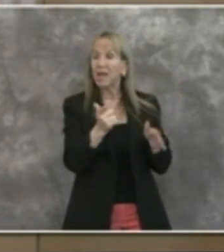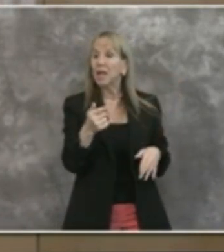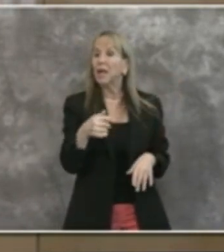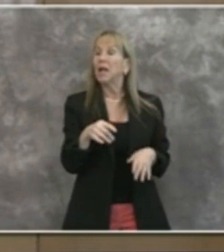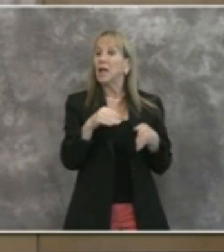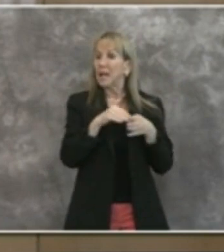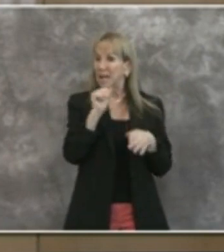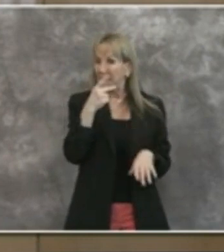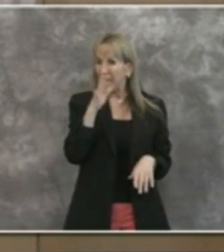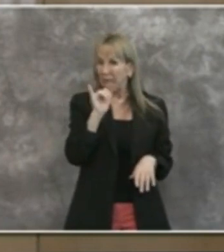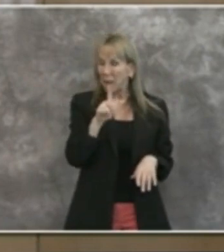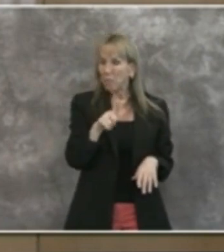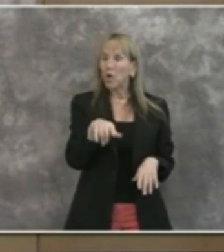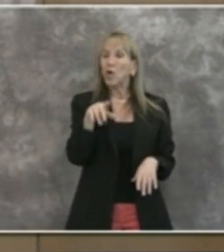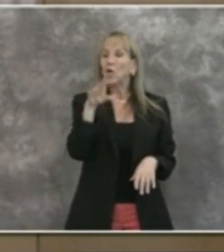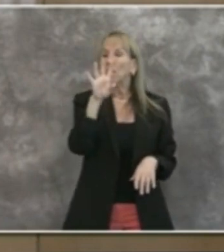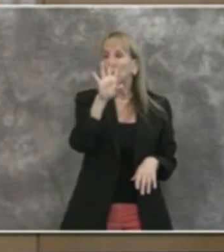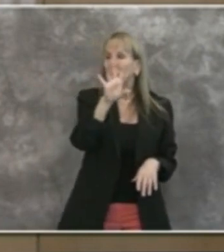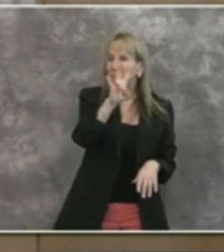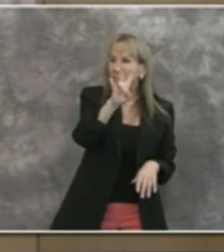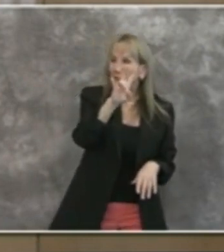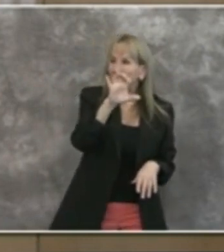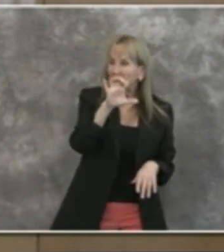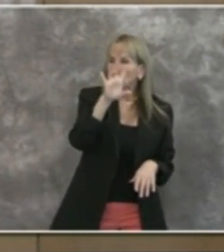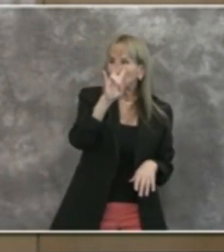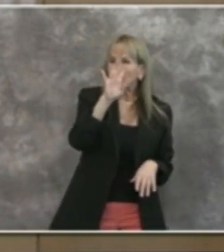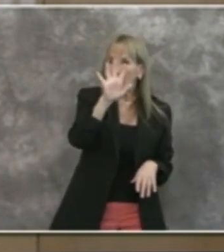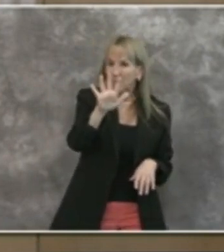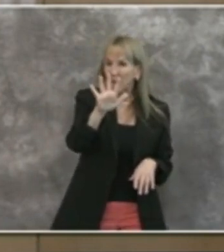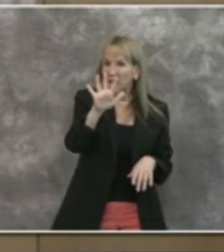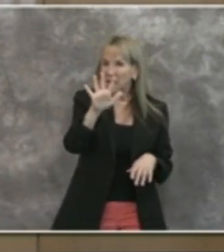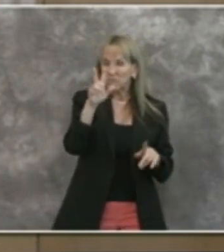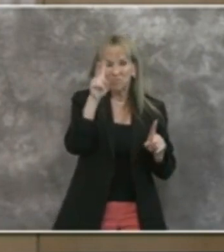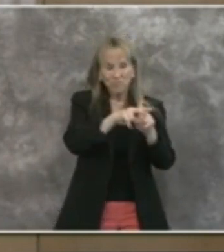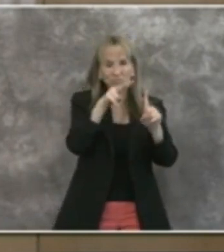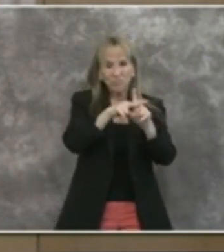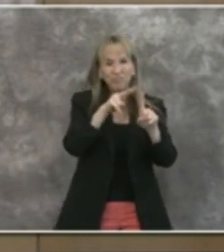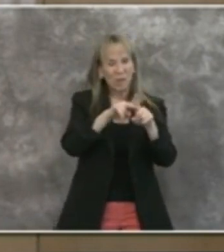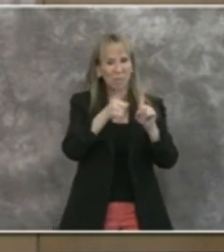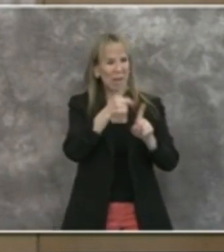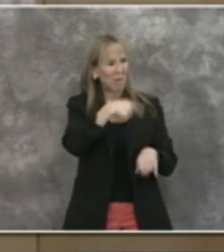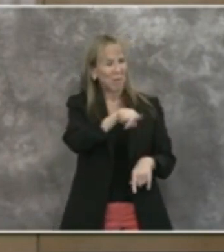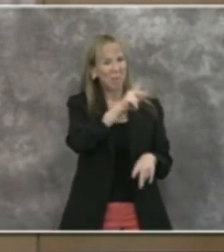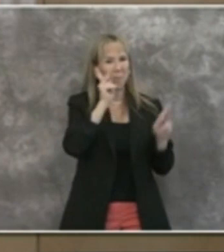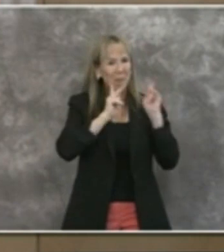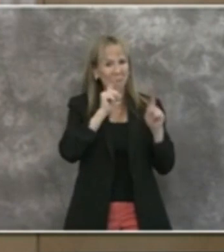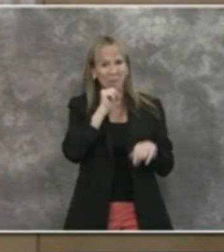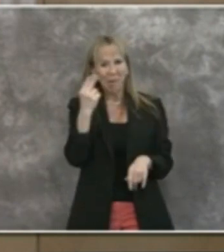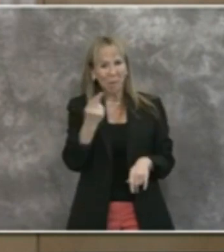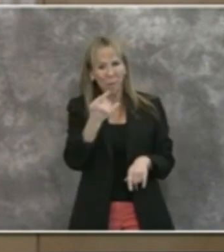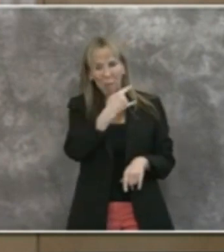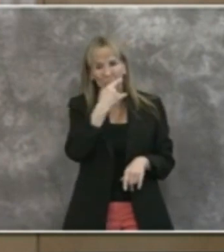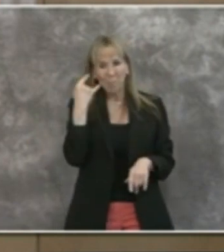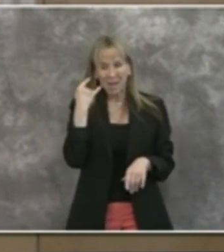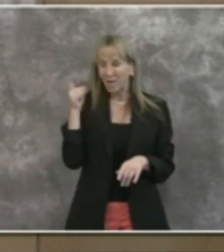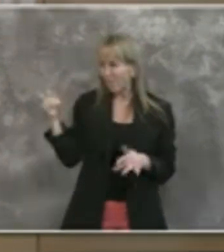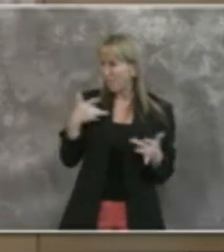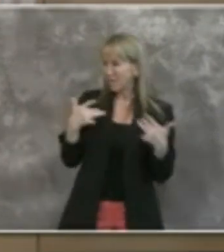IS NOT JUST SAN DIEGO, THIS IS HOW THIS IS DONE ACROSS THE ENTIRE NATION IN TERMS